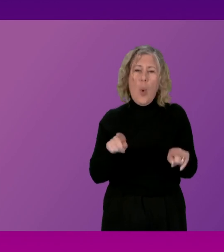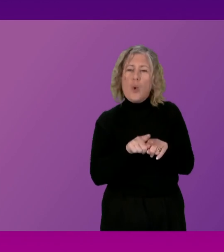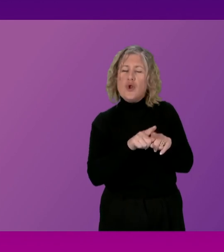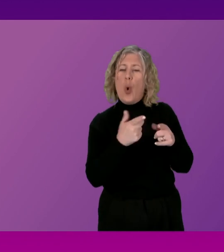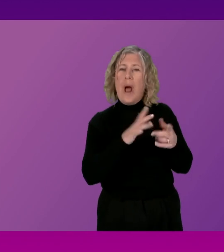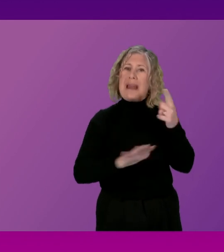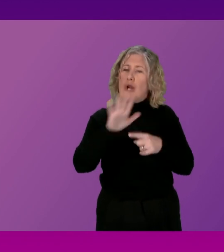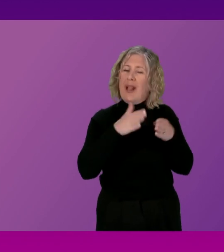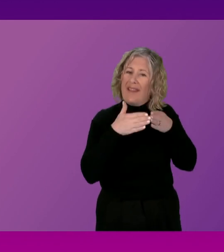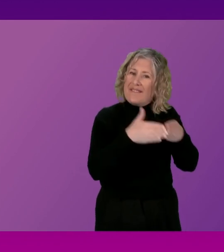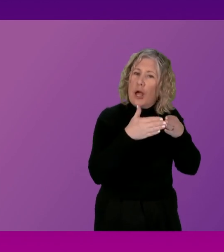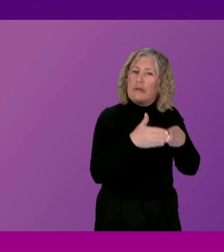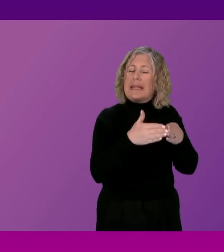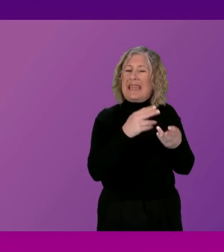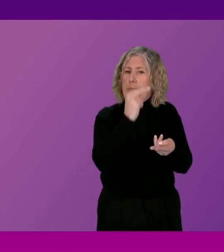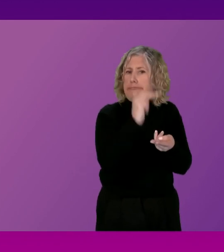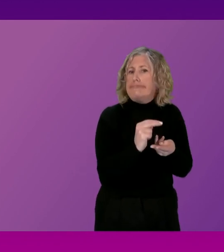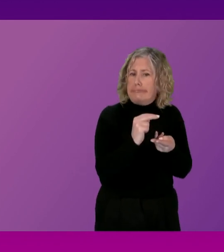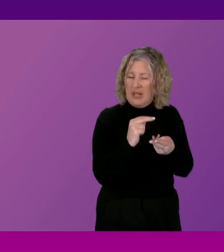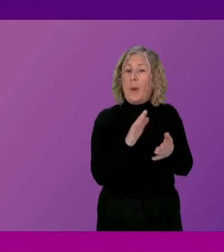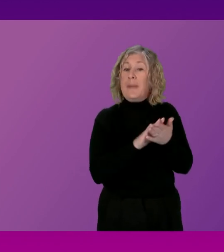scheme to all island residents under the age of 22.